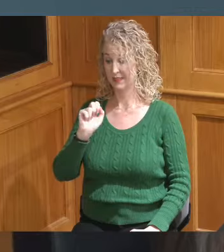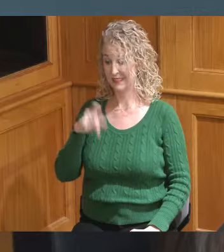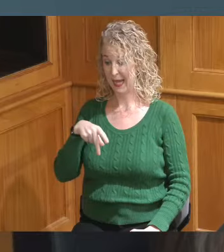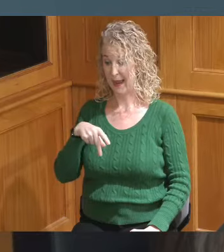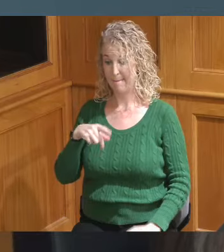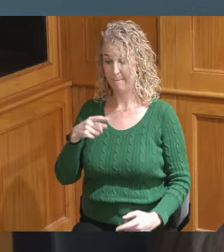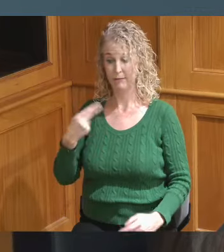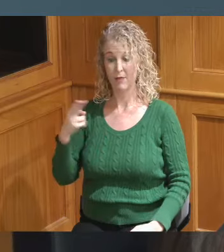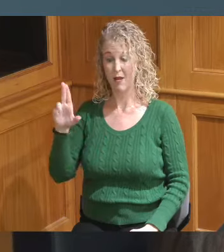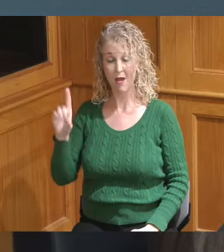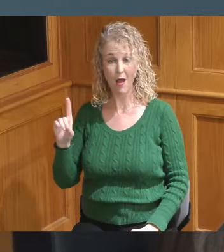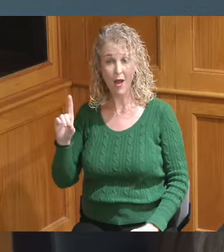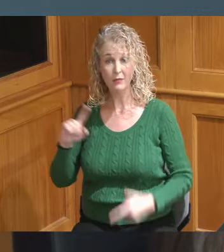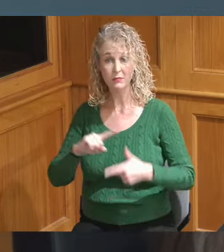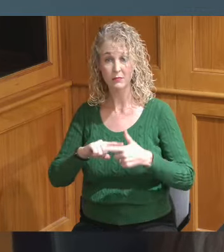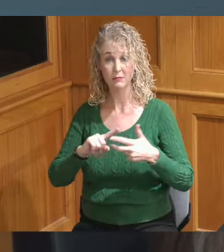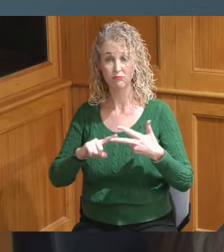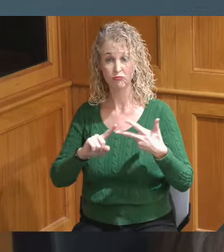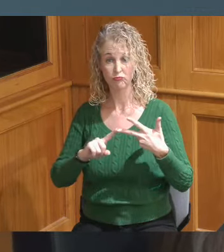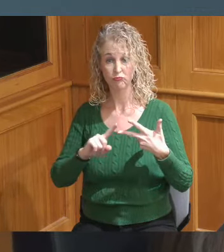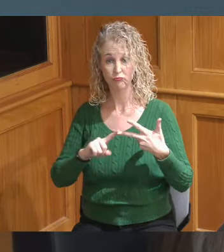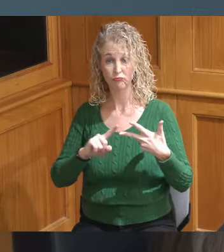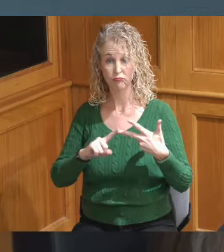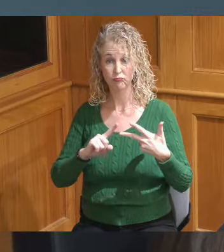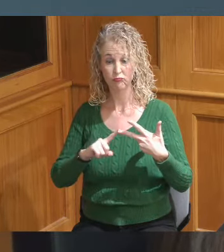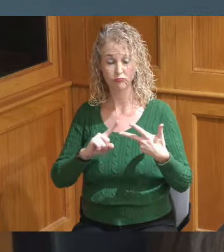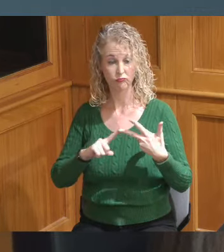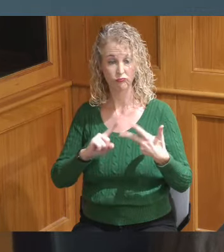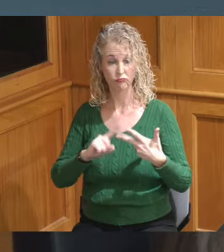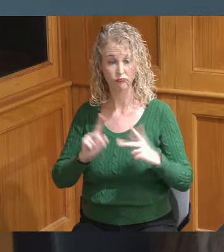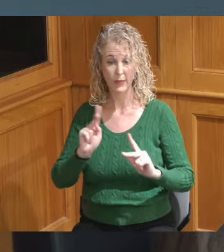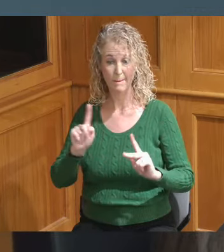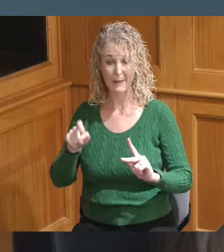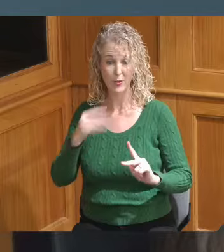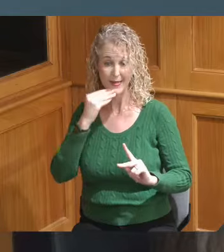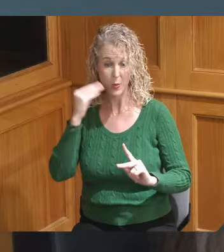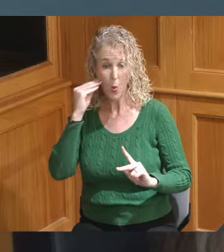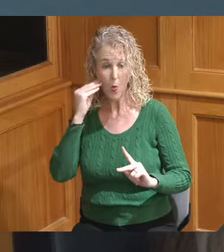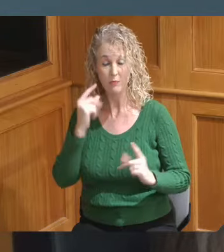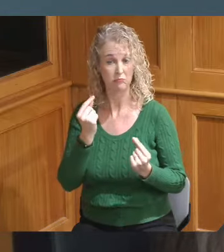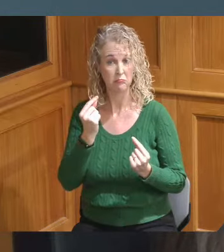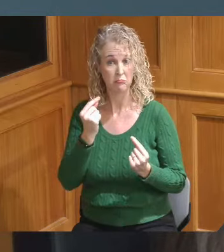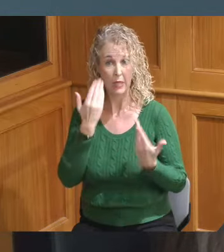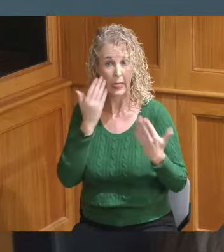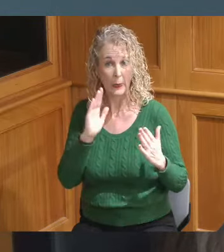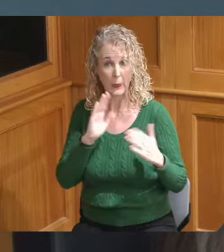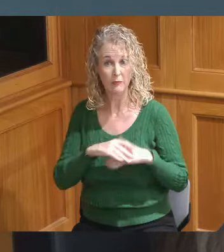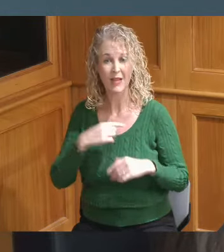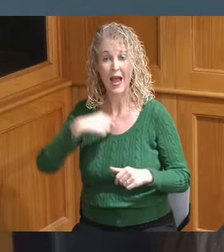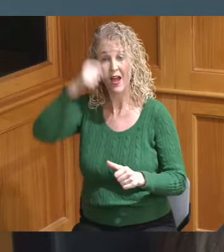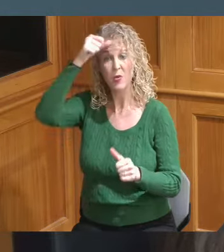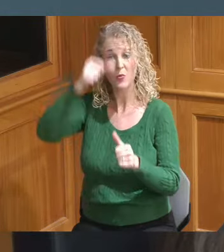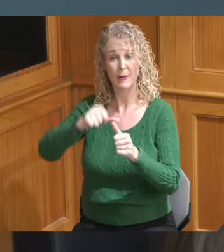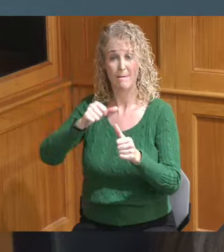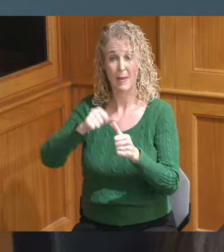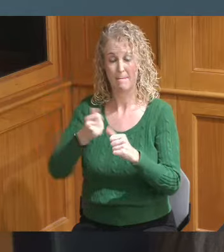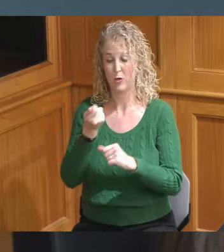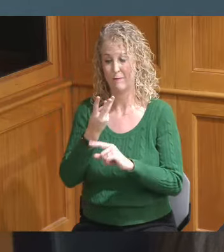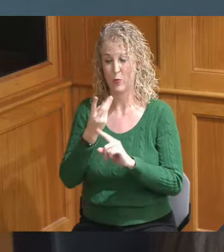HUD is cutting. we don't know about housing for people. I can remember several months ago when